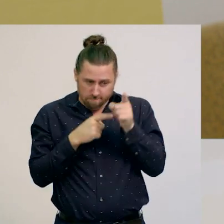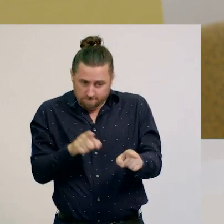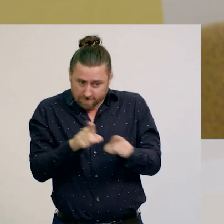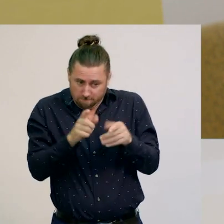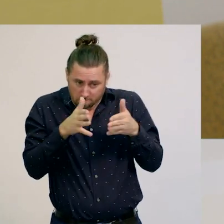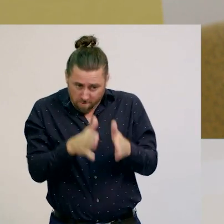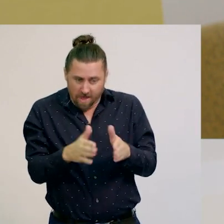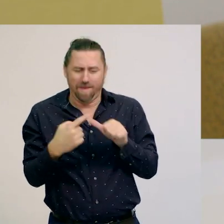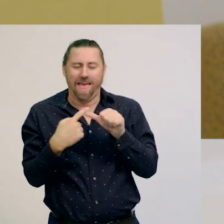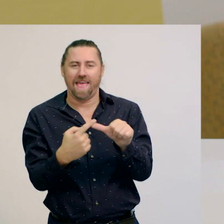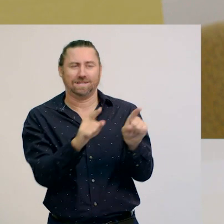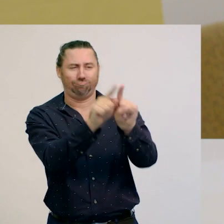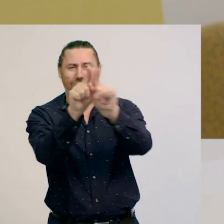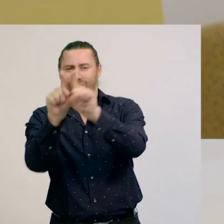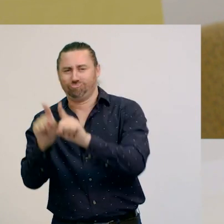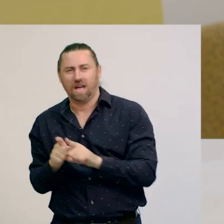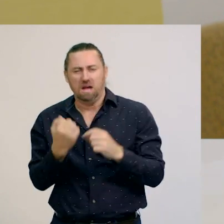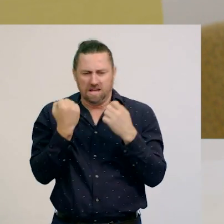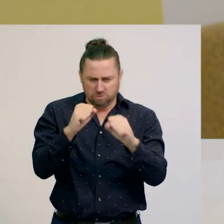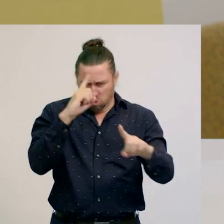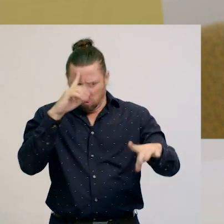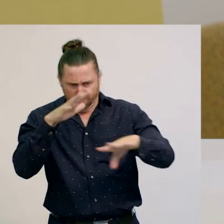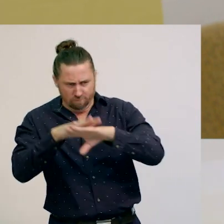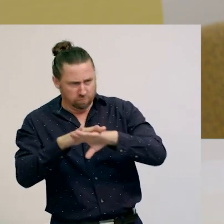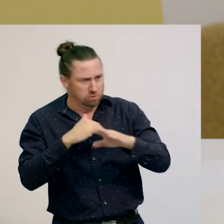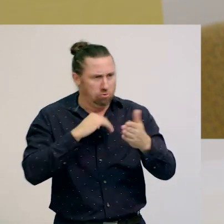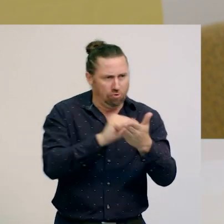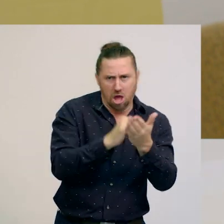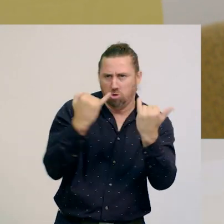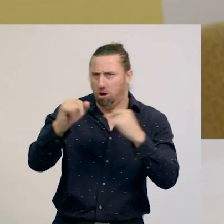and avoid any confusion. Now that we know these rules,